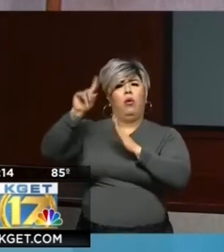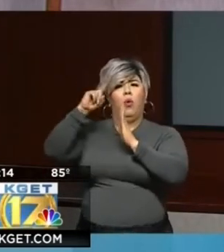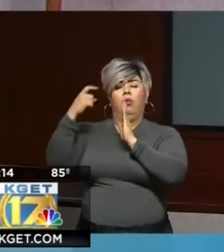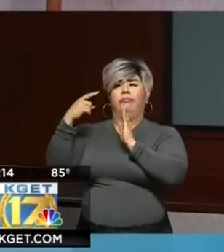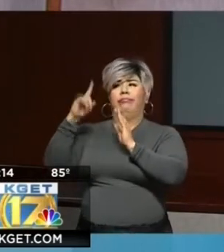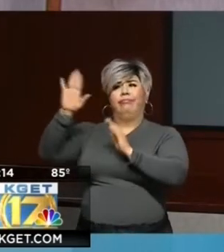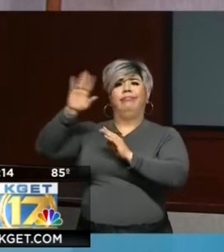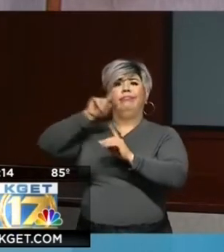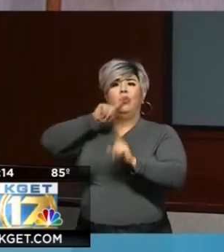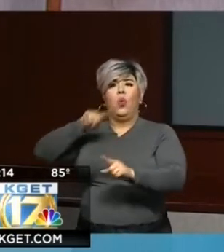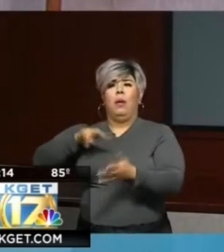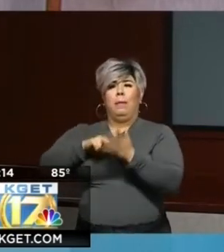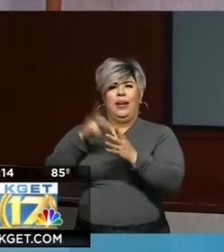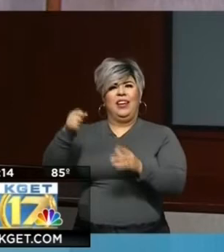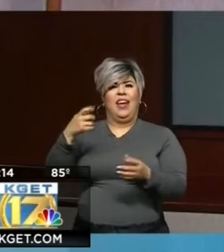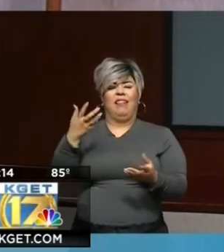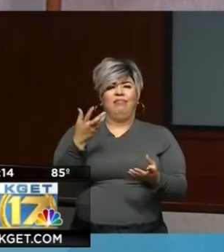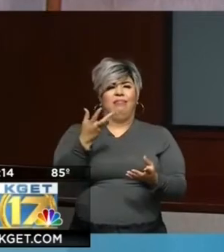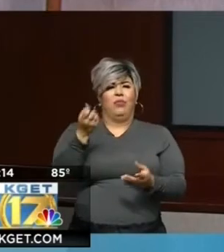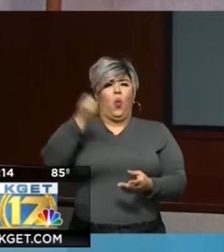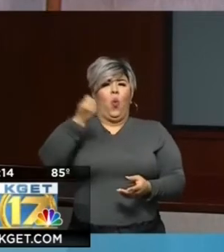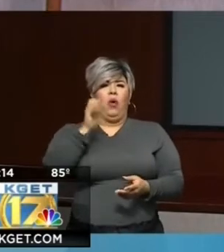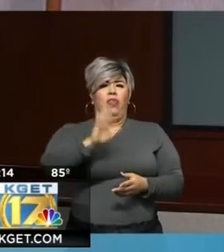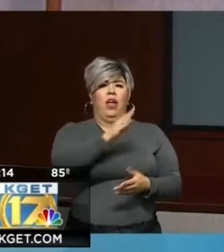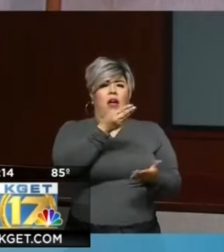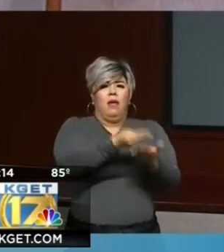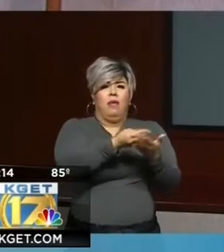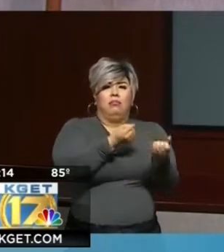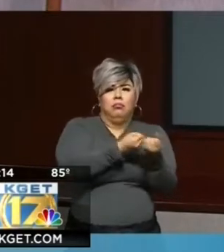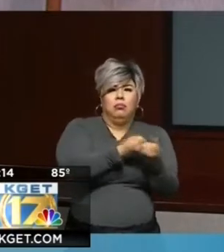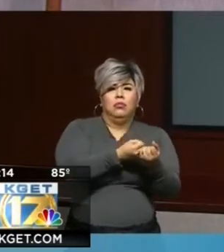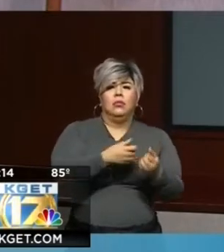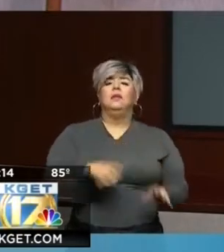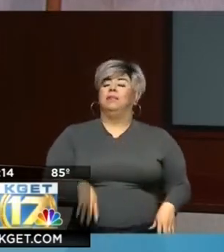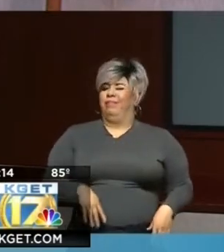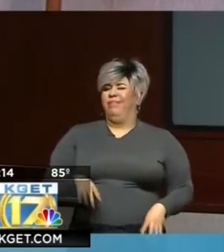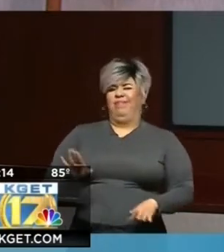HE WILL BE WITHHOLDING WITH COUNTIES THAT DON'T COMPLY WITH